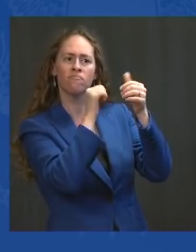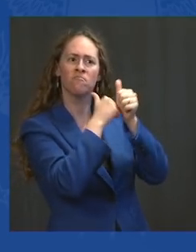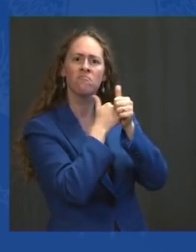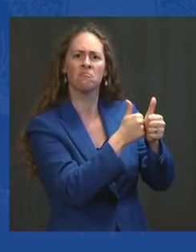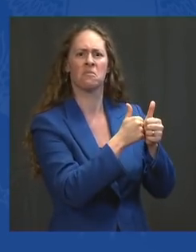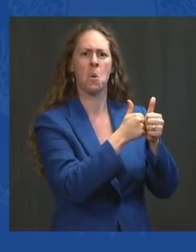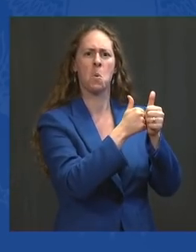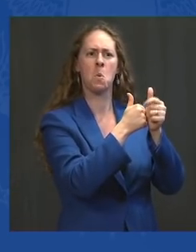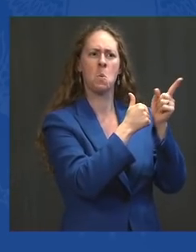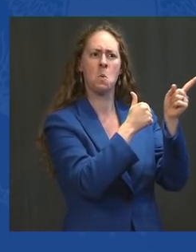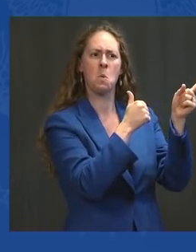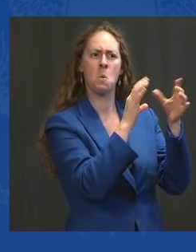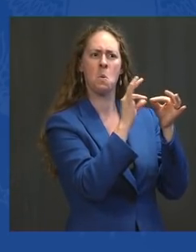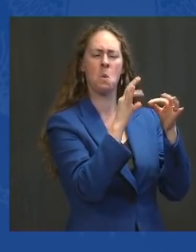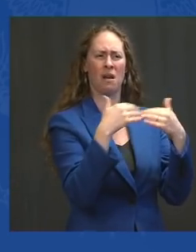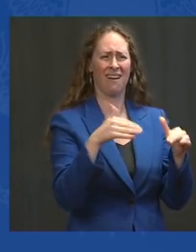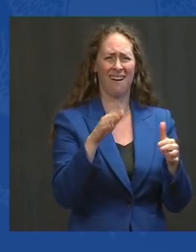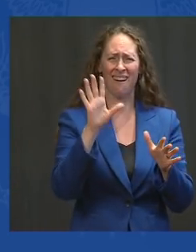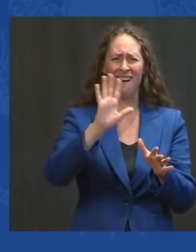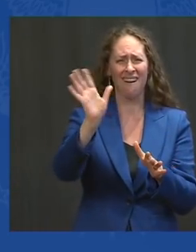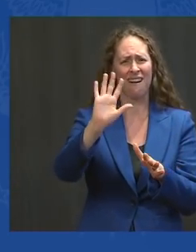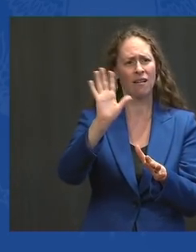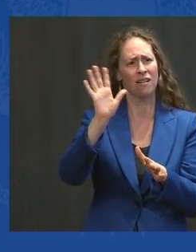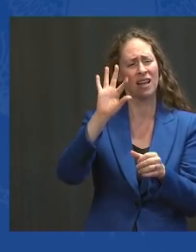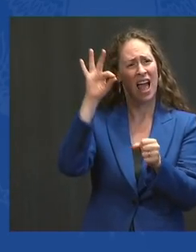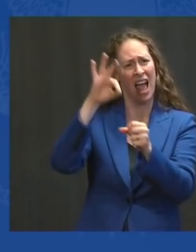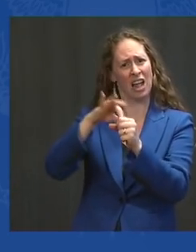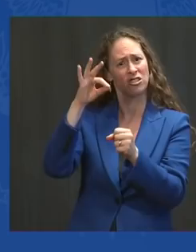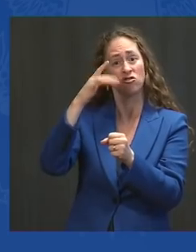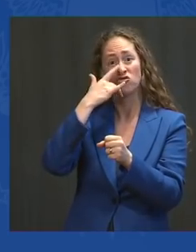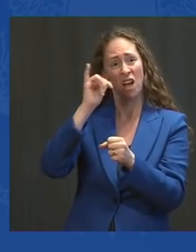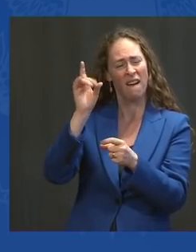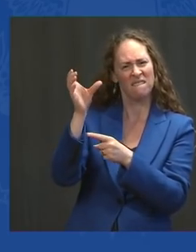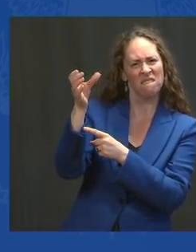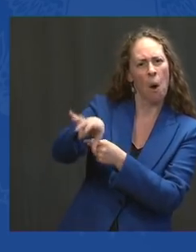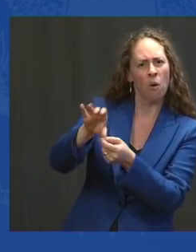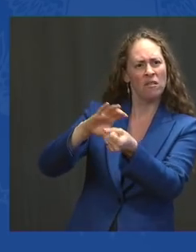To me, this is simple: This is election subversion. It's the most dangerous threat to voting